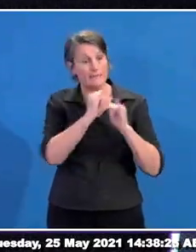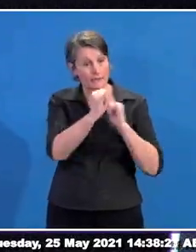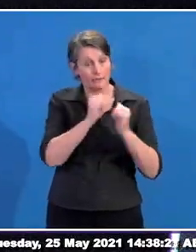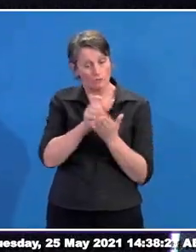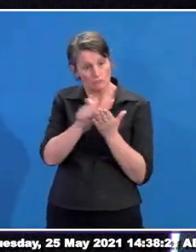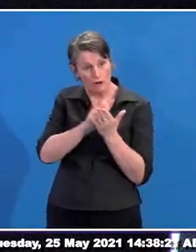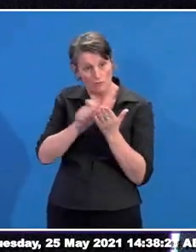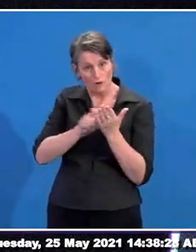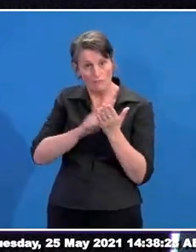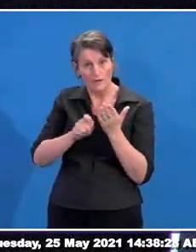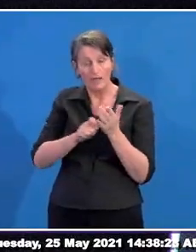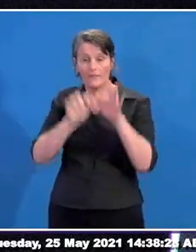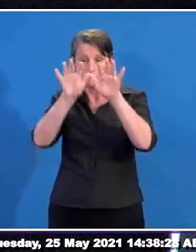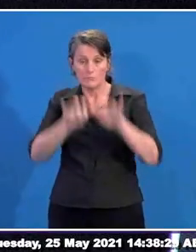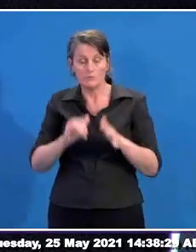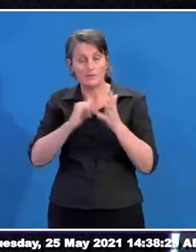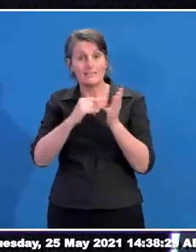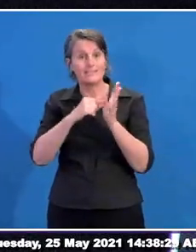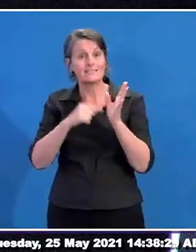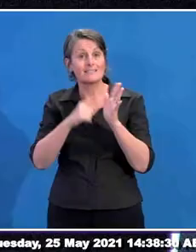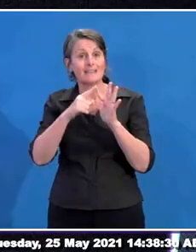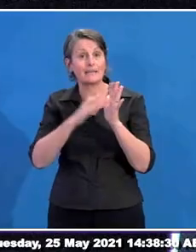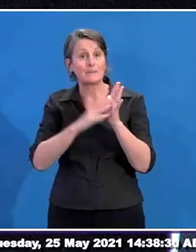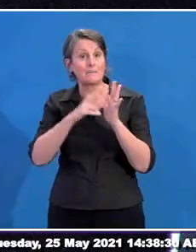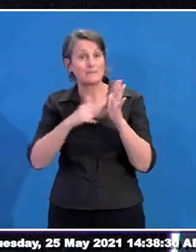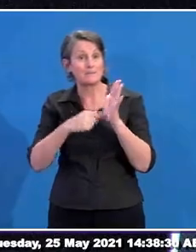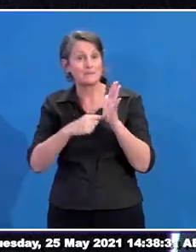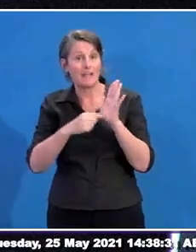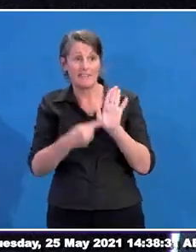a statement and I provide them back to the complainant, the witness or the PSOA,